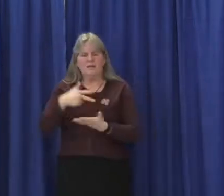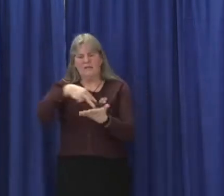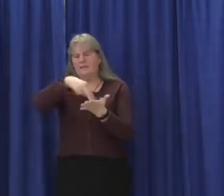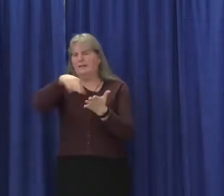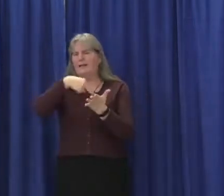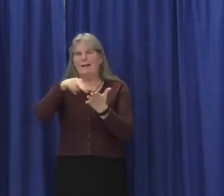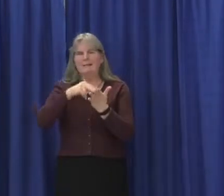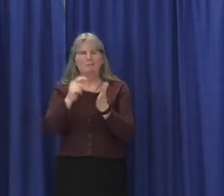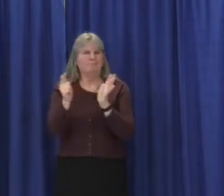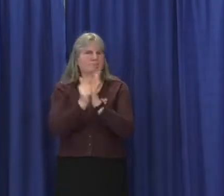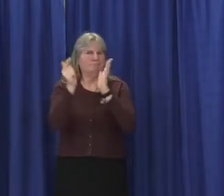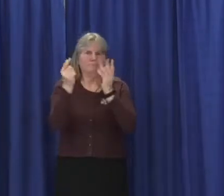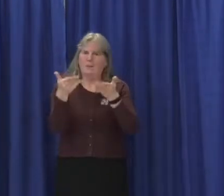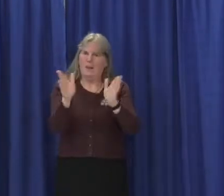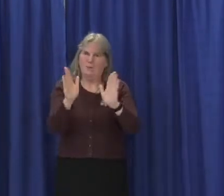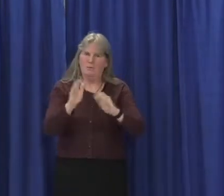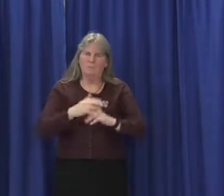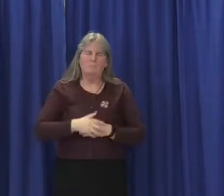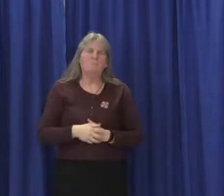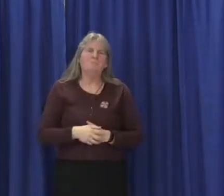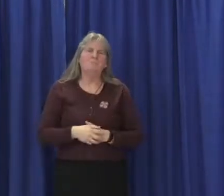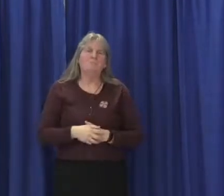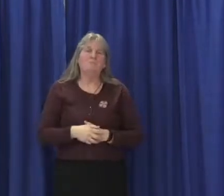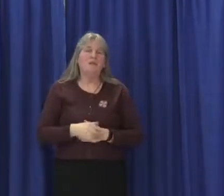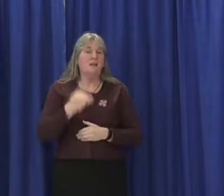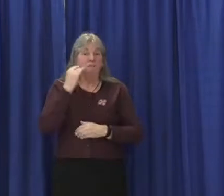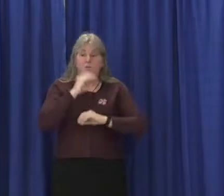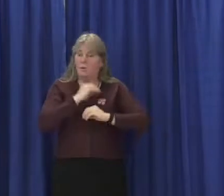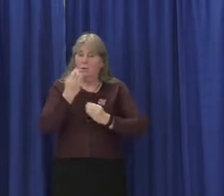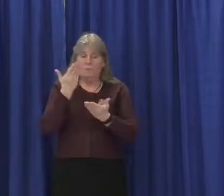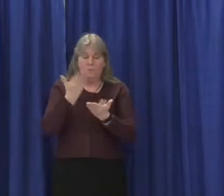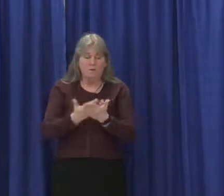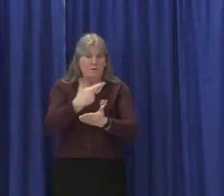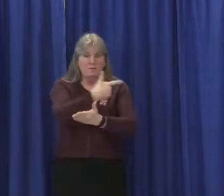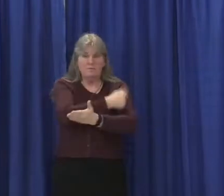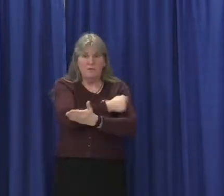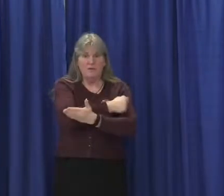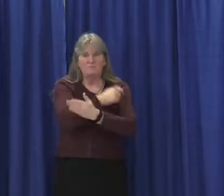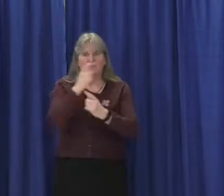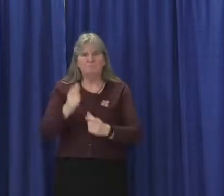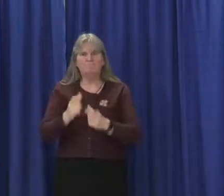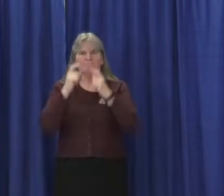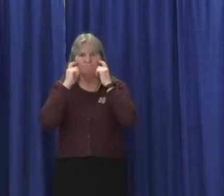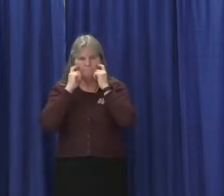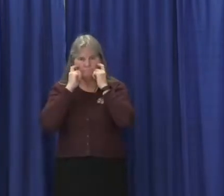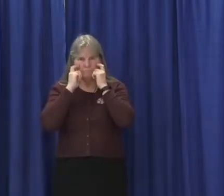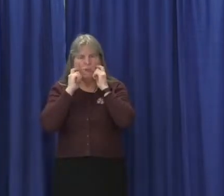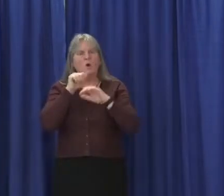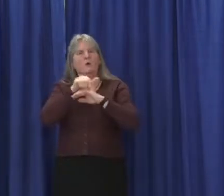If you do not have proof of vaccination, you must wear a mask and get takeout only